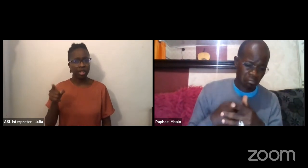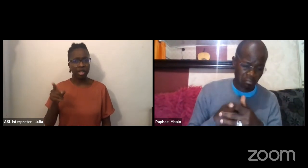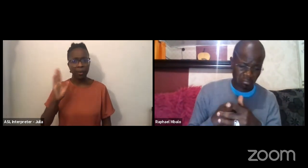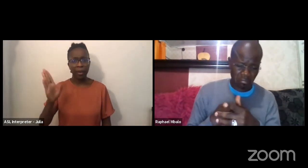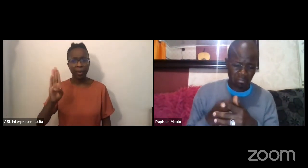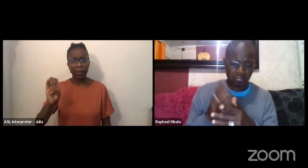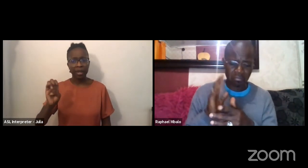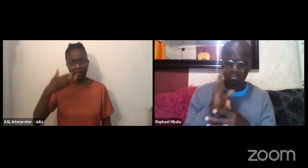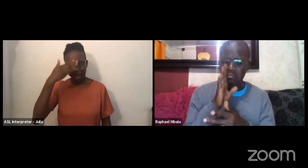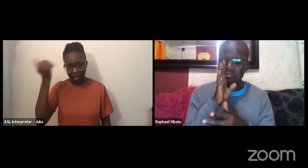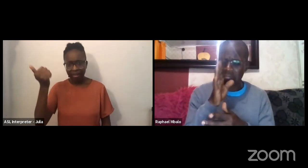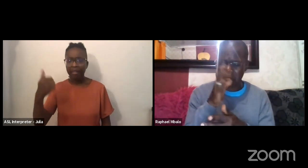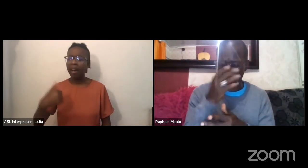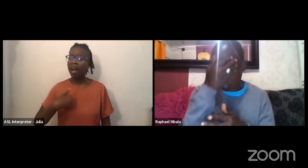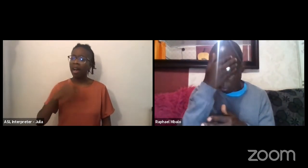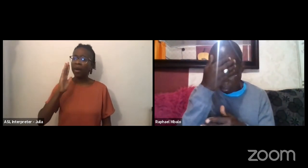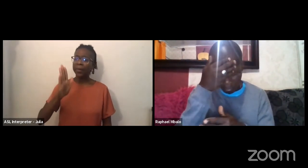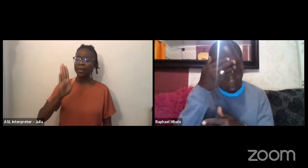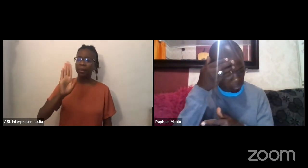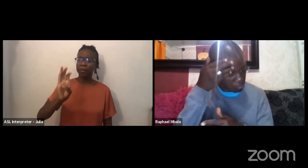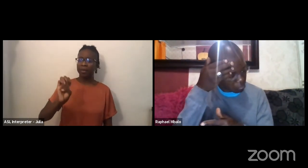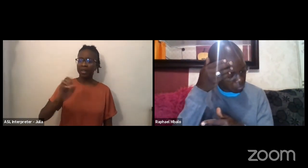that we will all be forgotten.